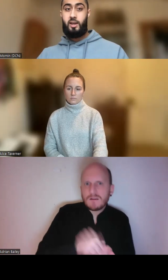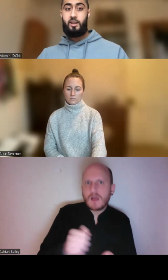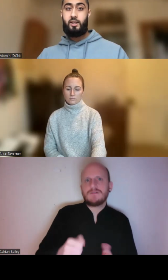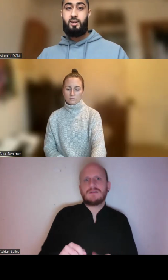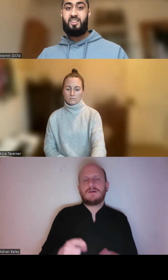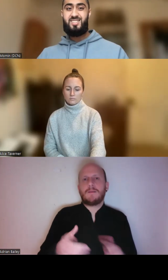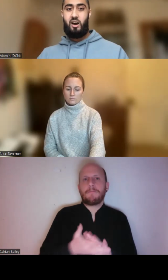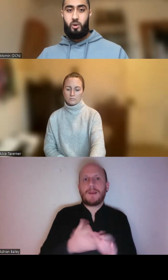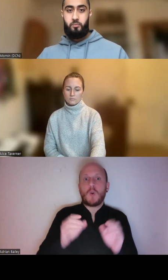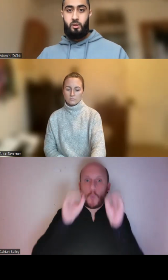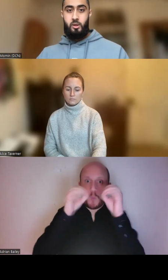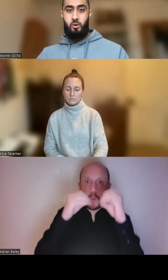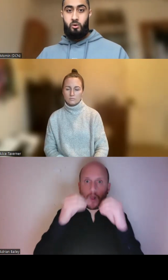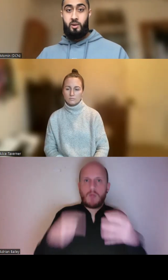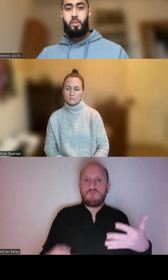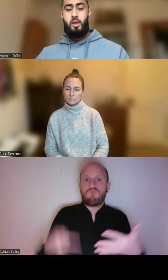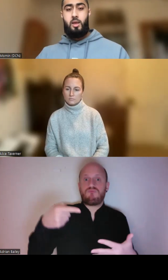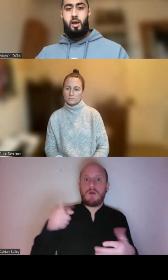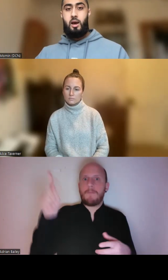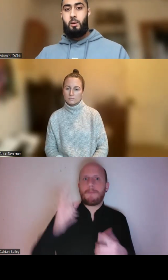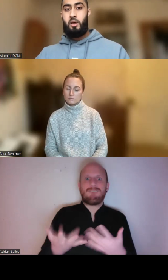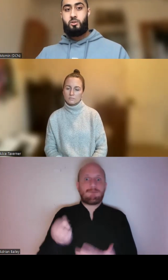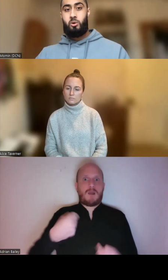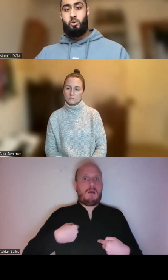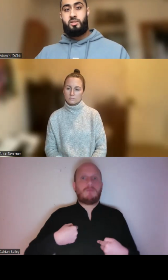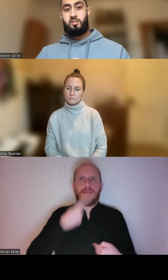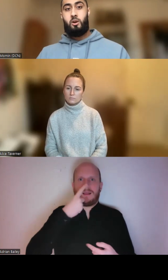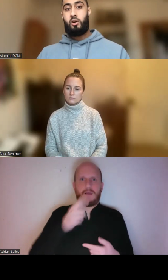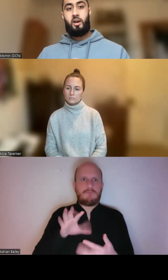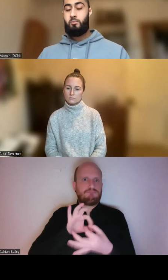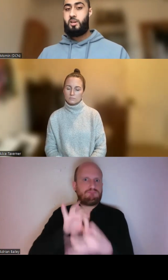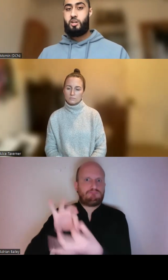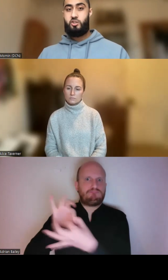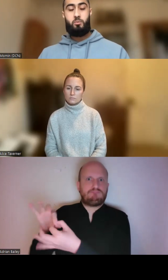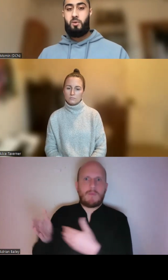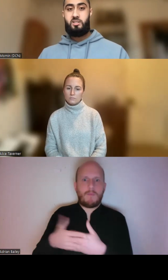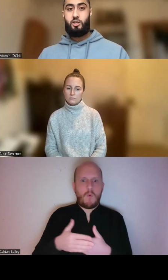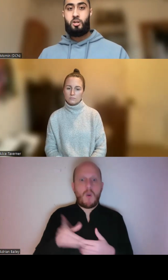and getting leads that way. It's one of those things, long-term search engine optimization